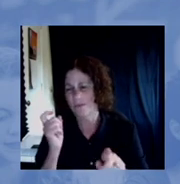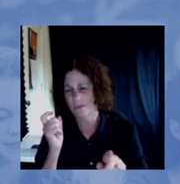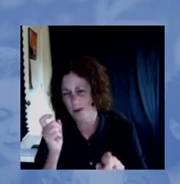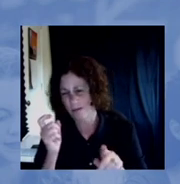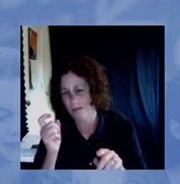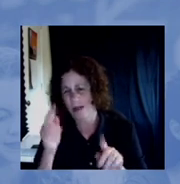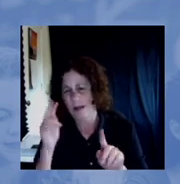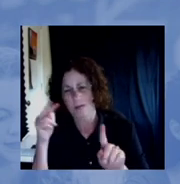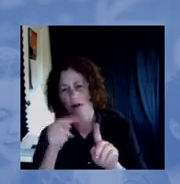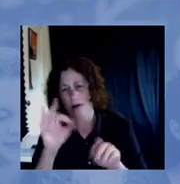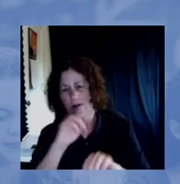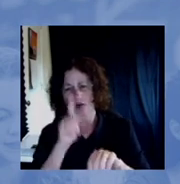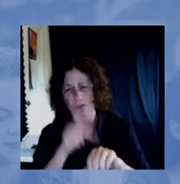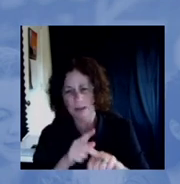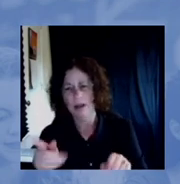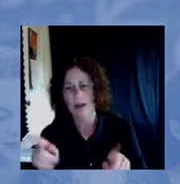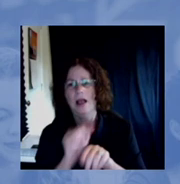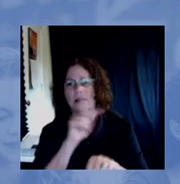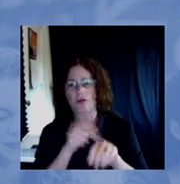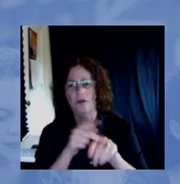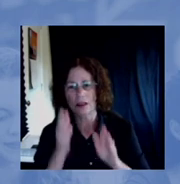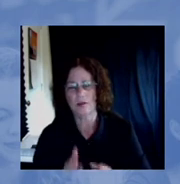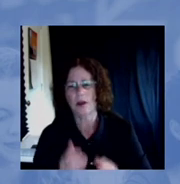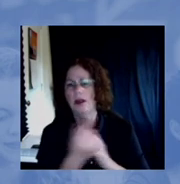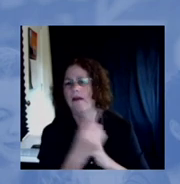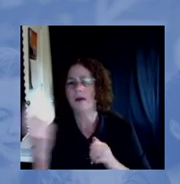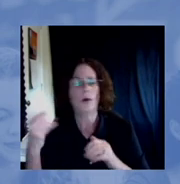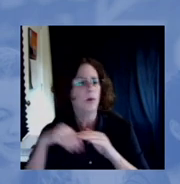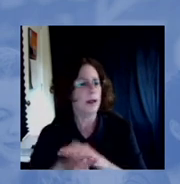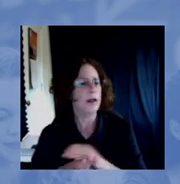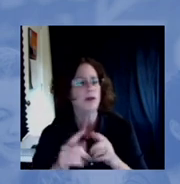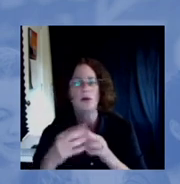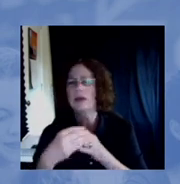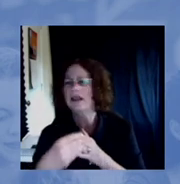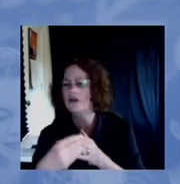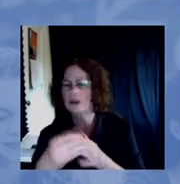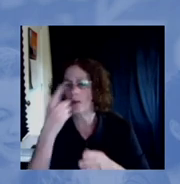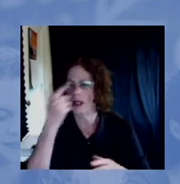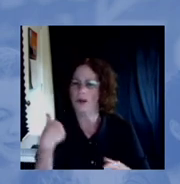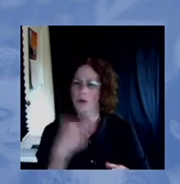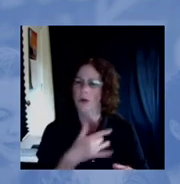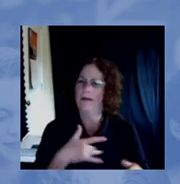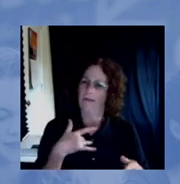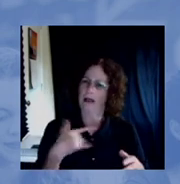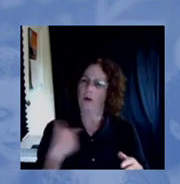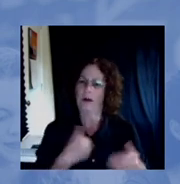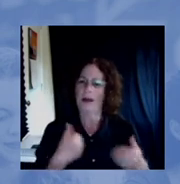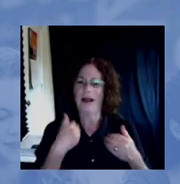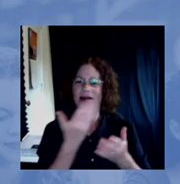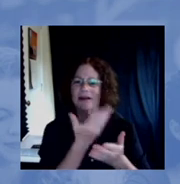AS A PRINCIPAL ALL OF US WENT INTO LEADERSHIP BECAUSE WE FELT THAT WE HAD SOMETHING THAT